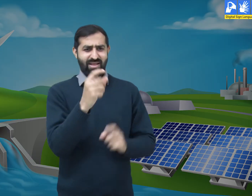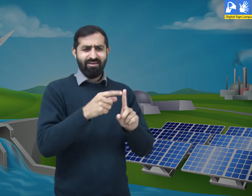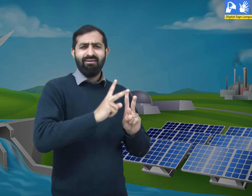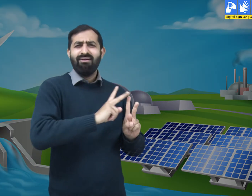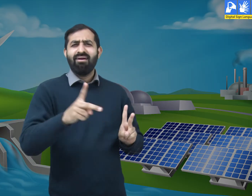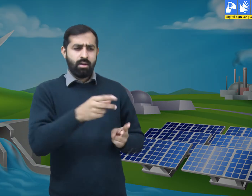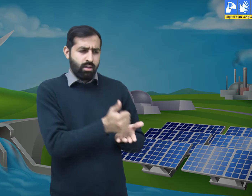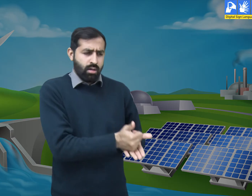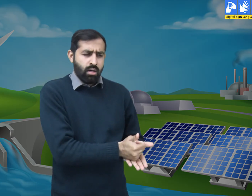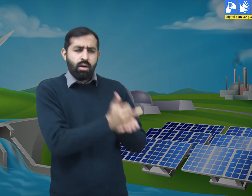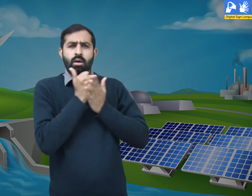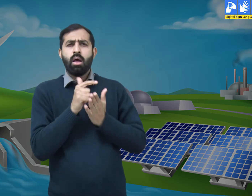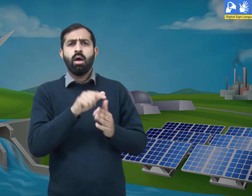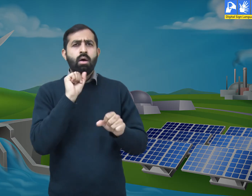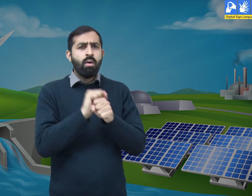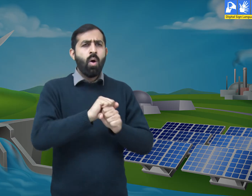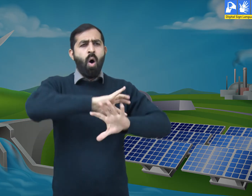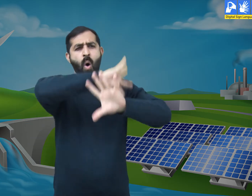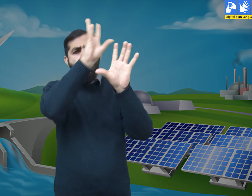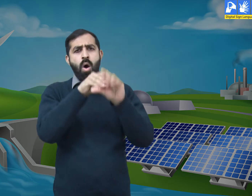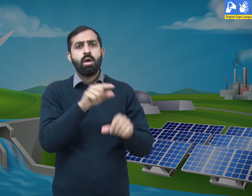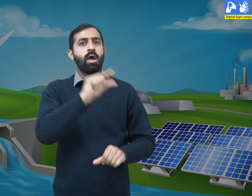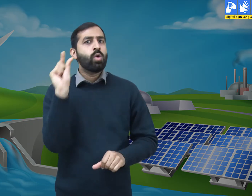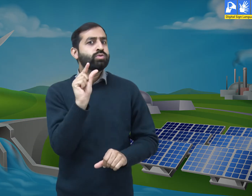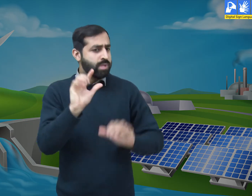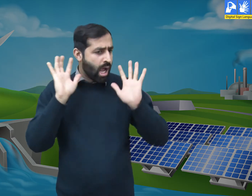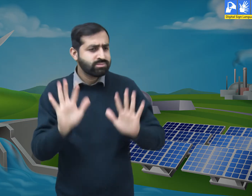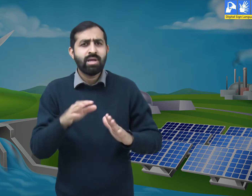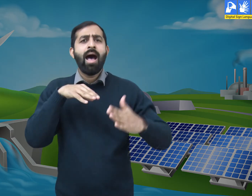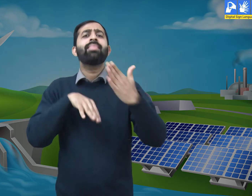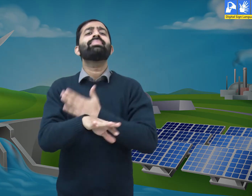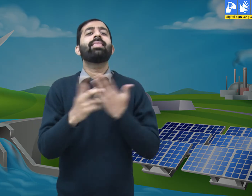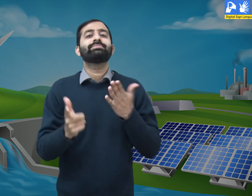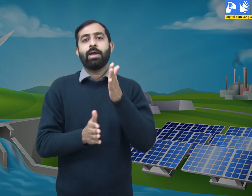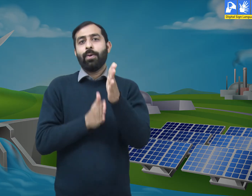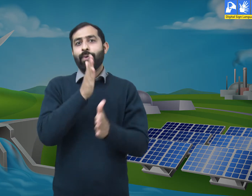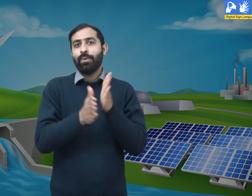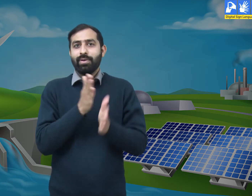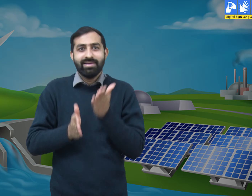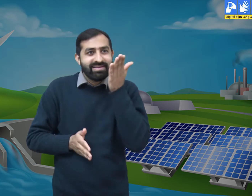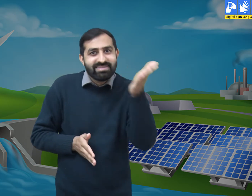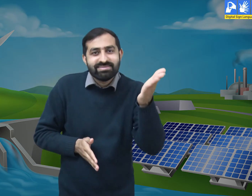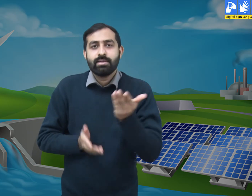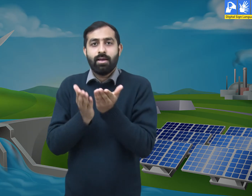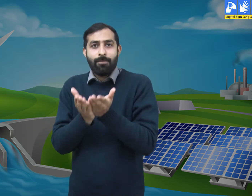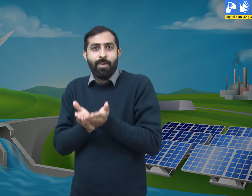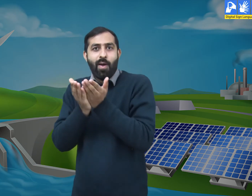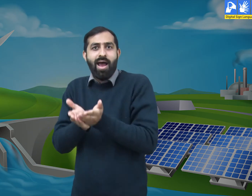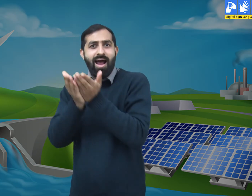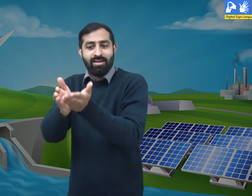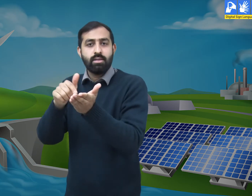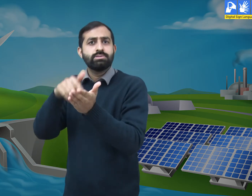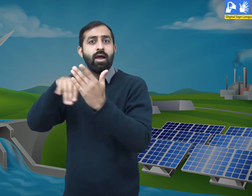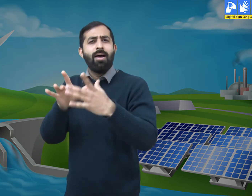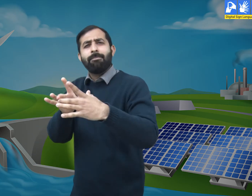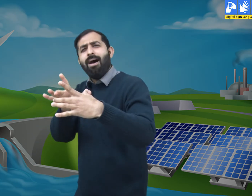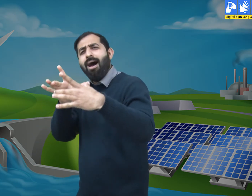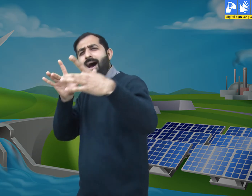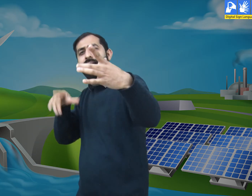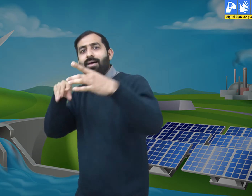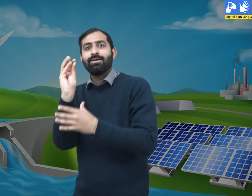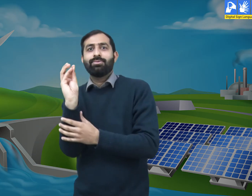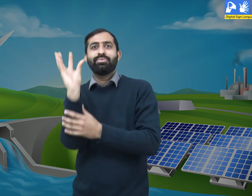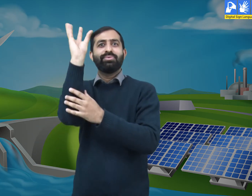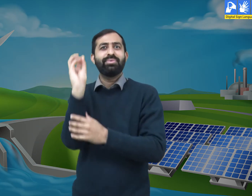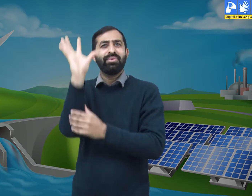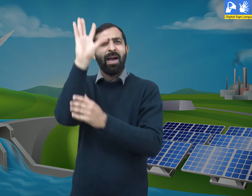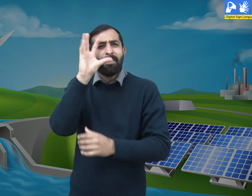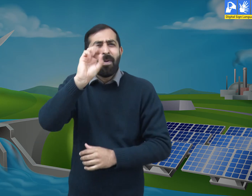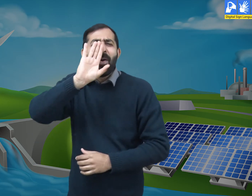Coal was used for different purposes. In the ancient times, coal was used to operate trains and ships.